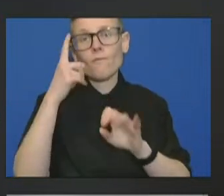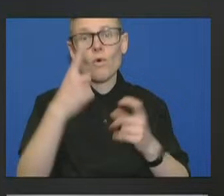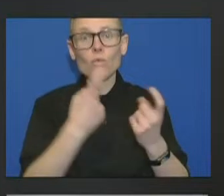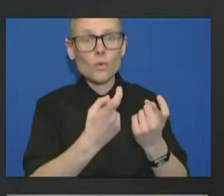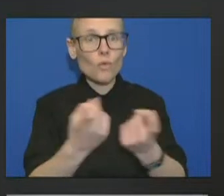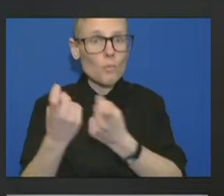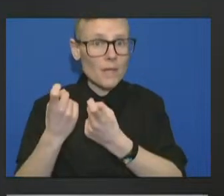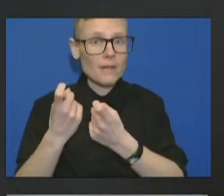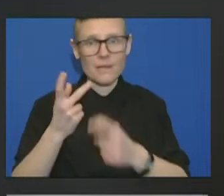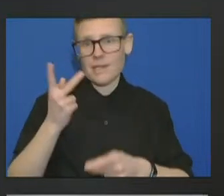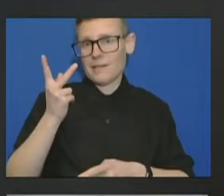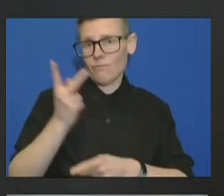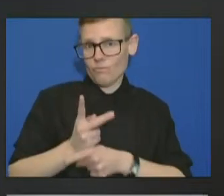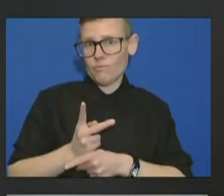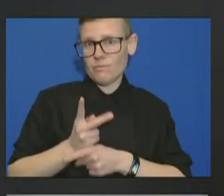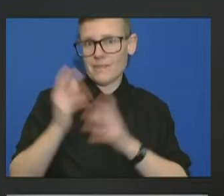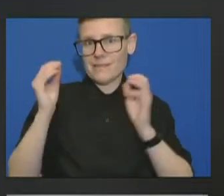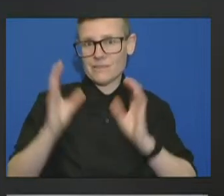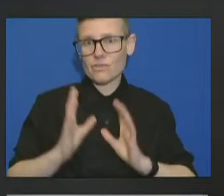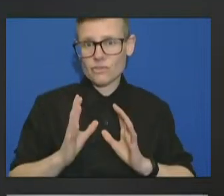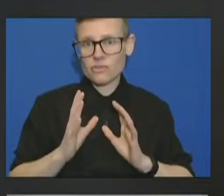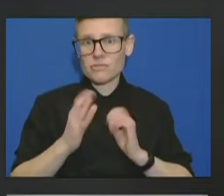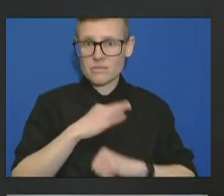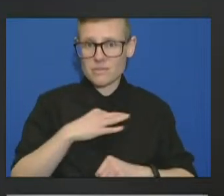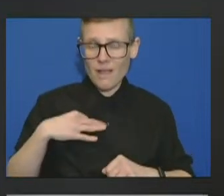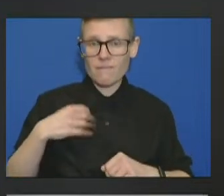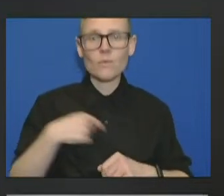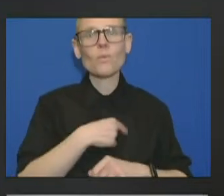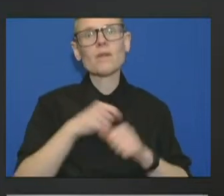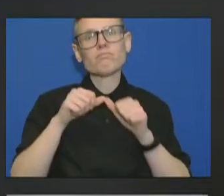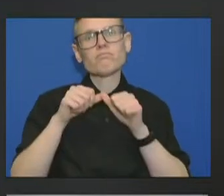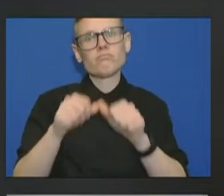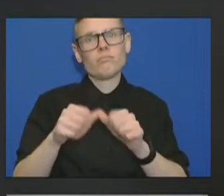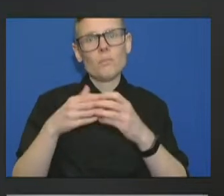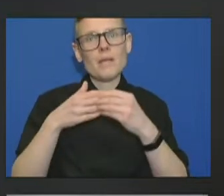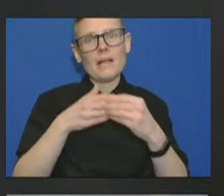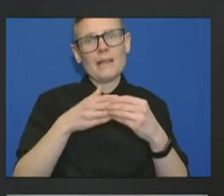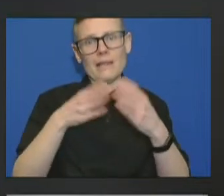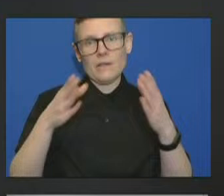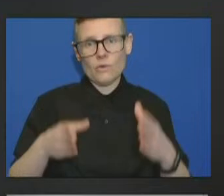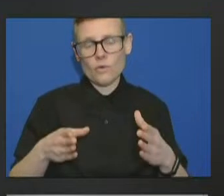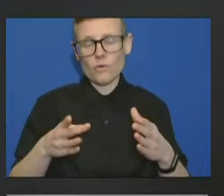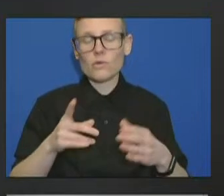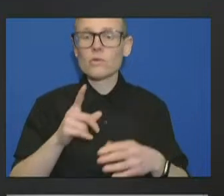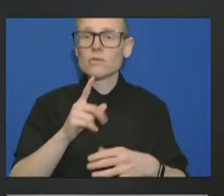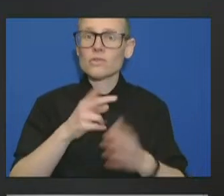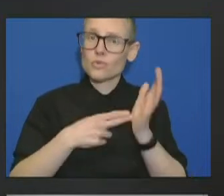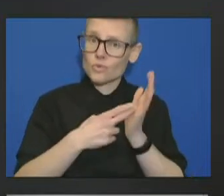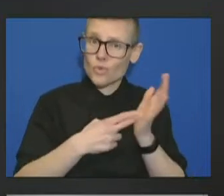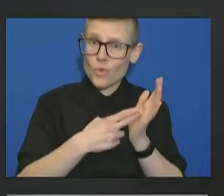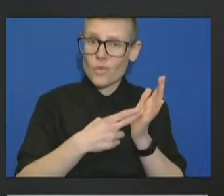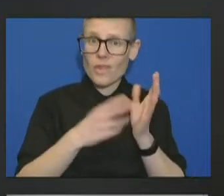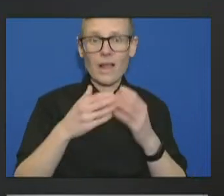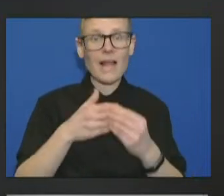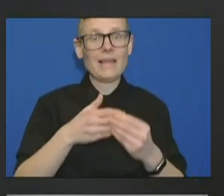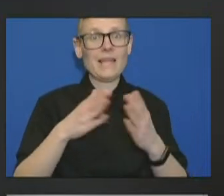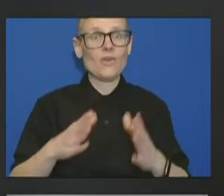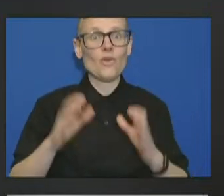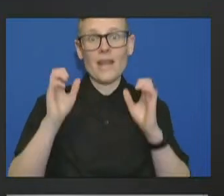A to point B, it's absolutely essential in terms of recruitment and retention, that